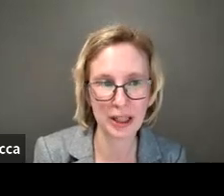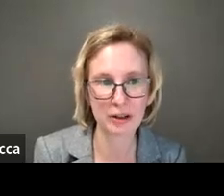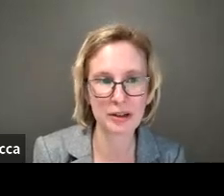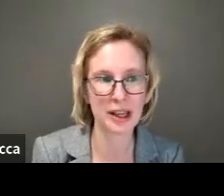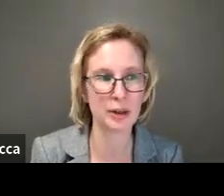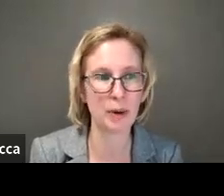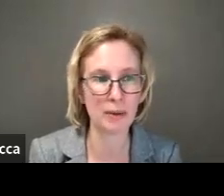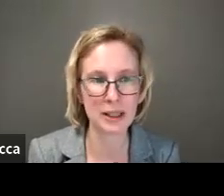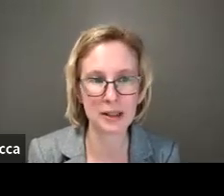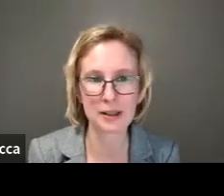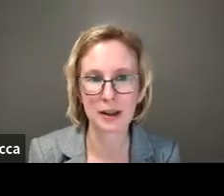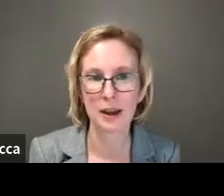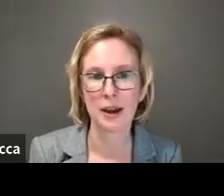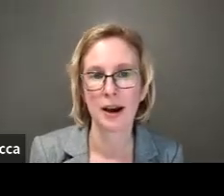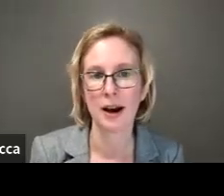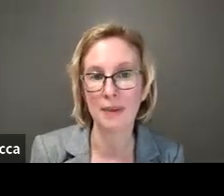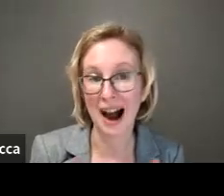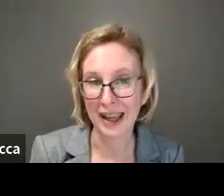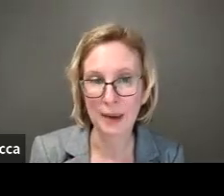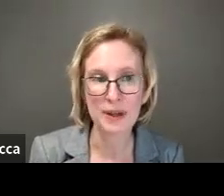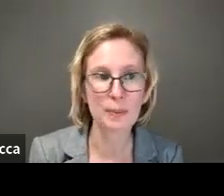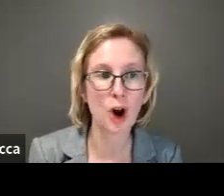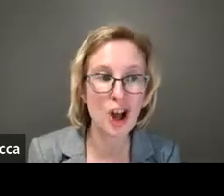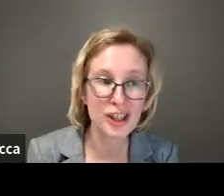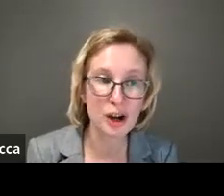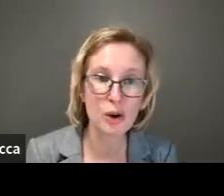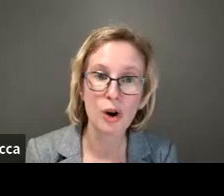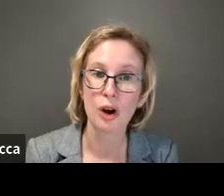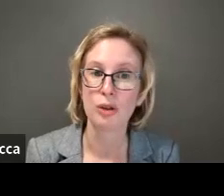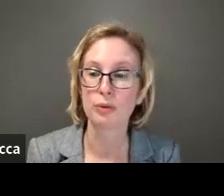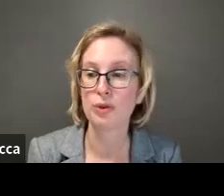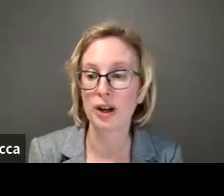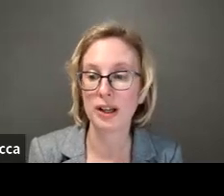peers and departments on campus, but also, through their, you